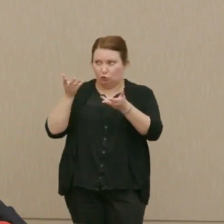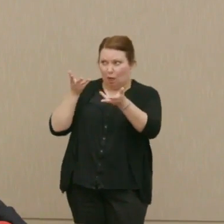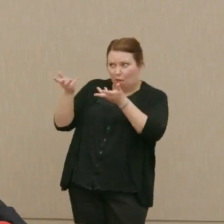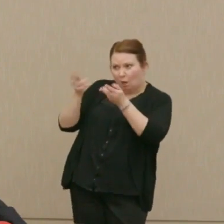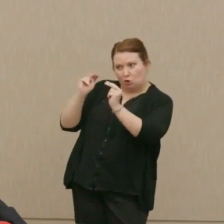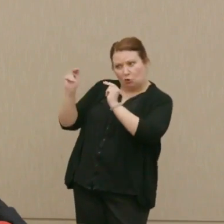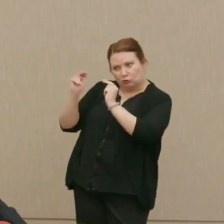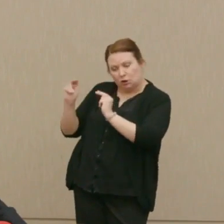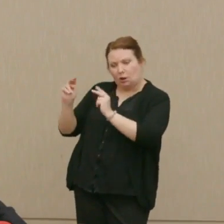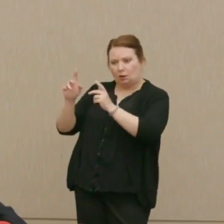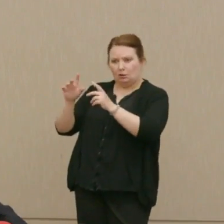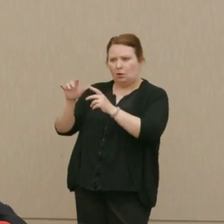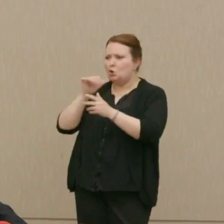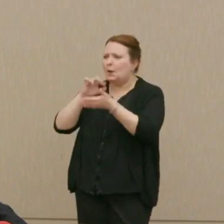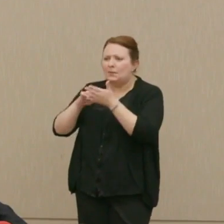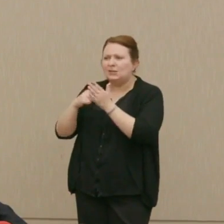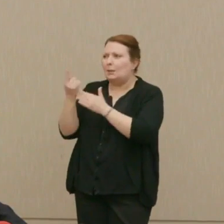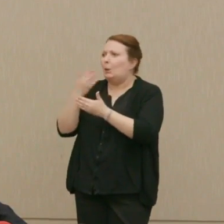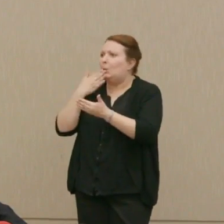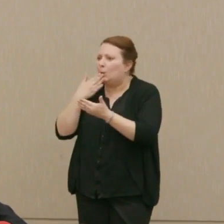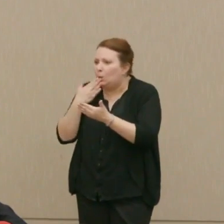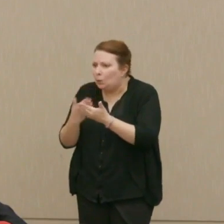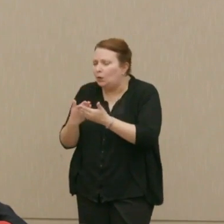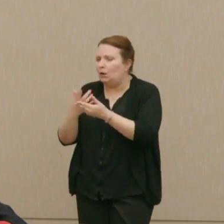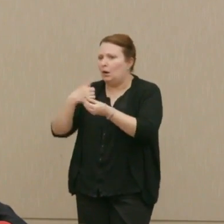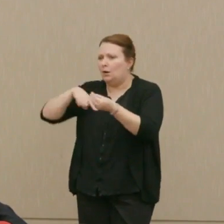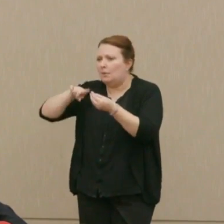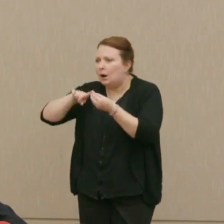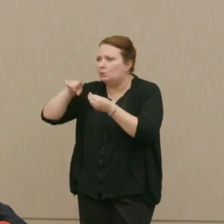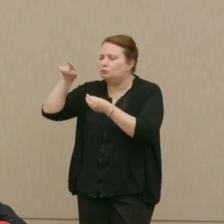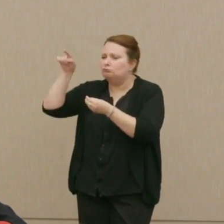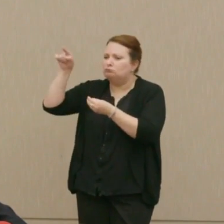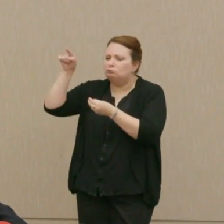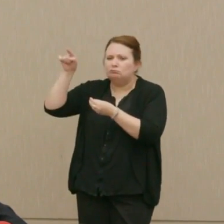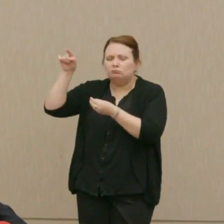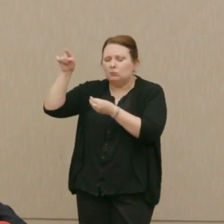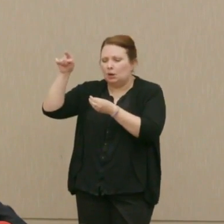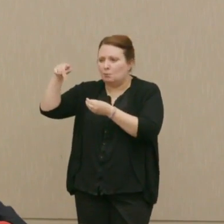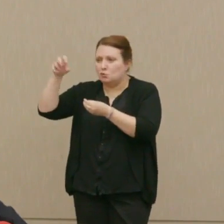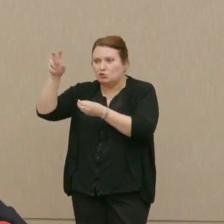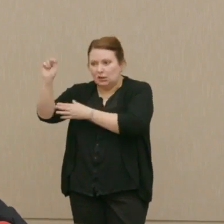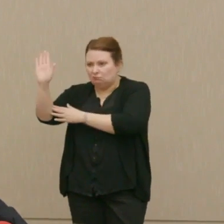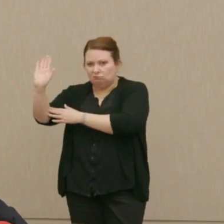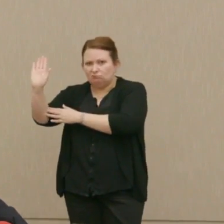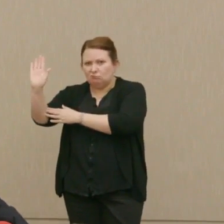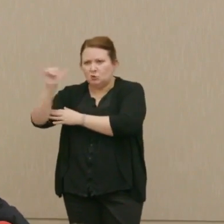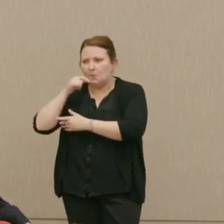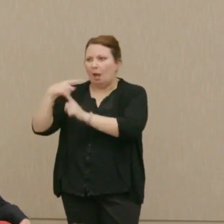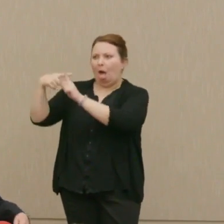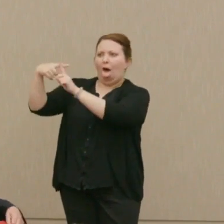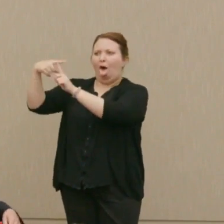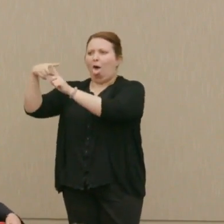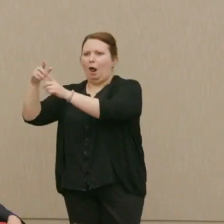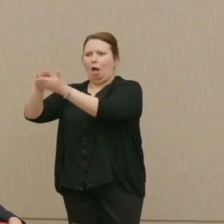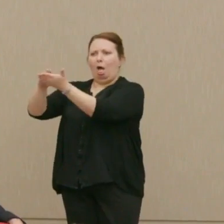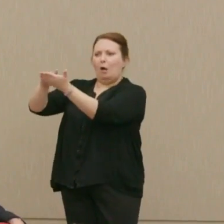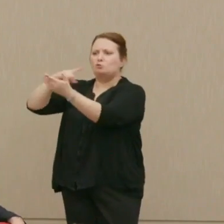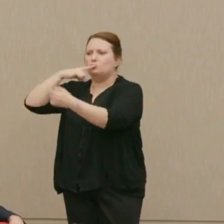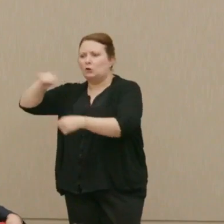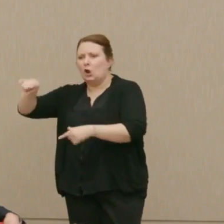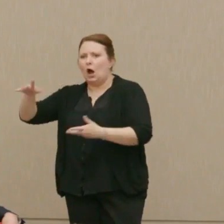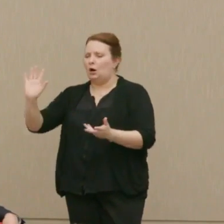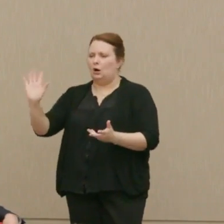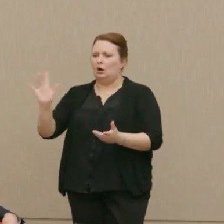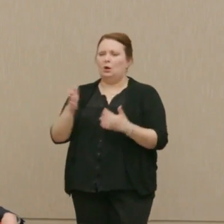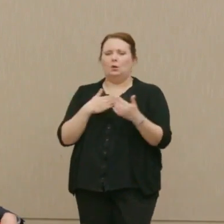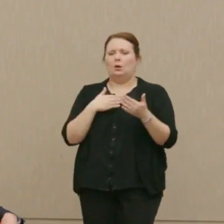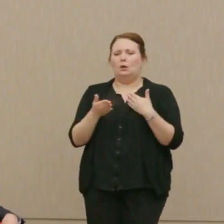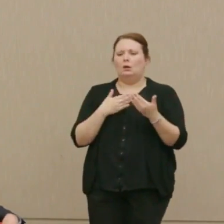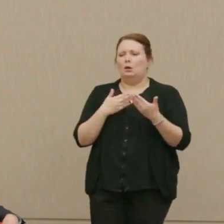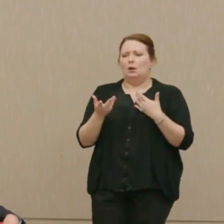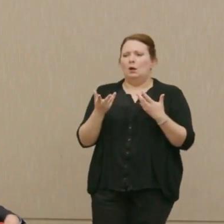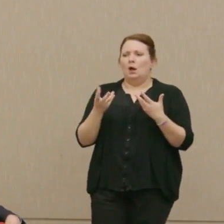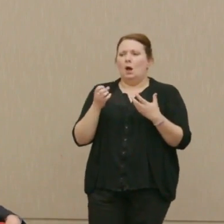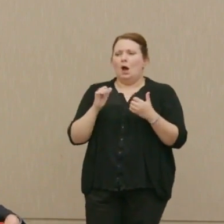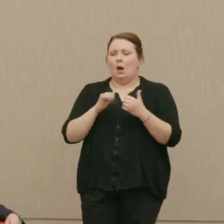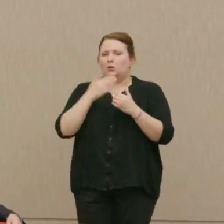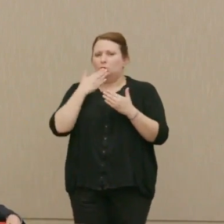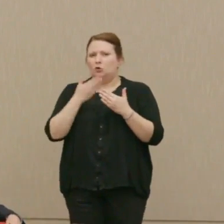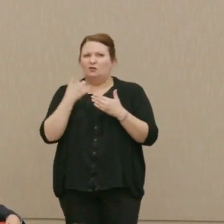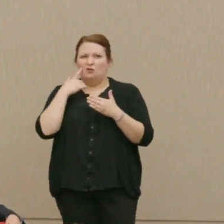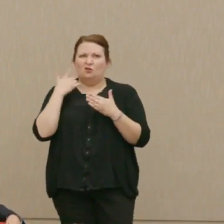That's not to say anything good about Putin or Russia, and just how much good from a foreign,